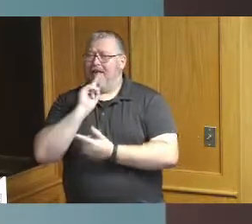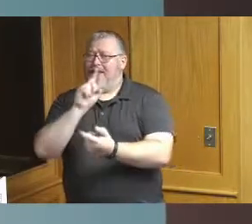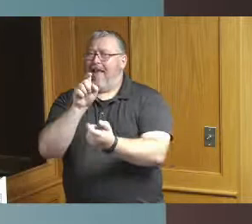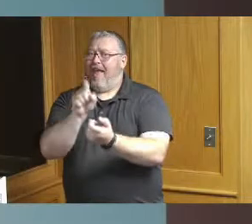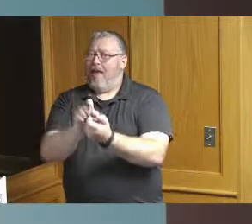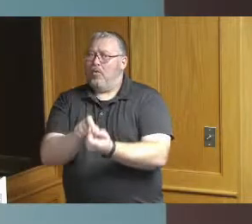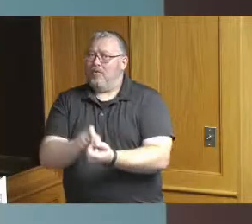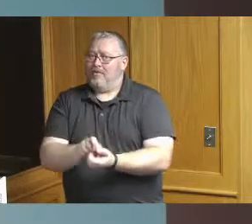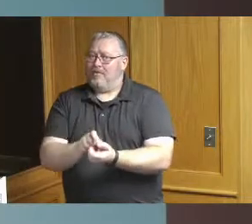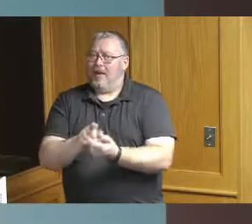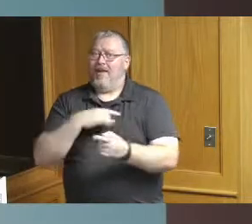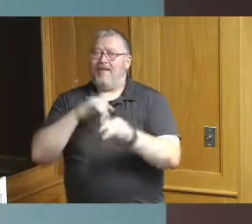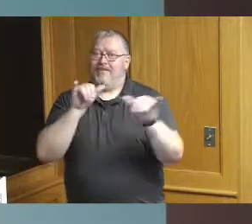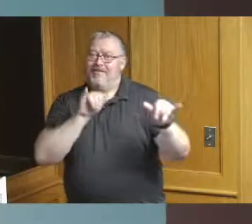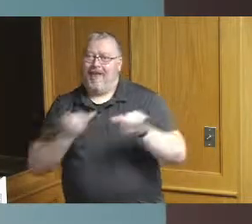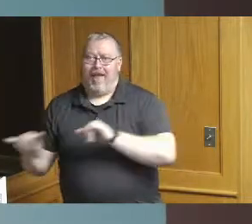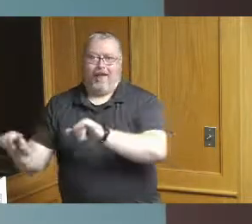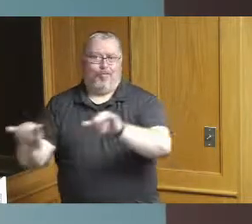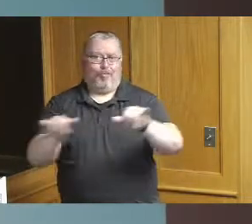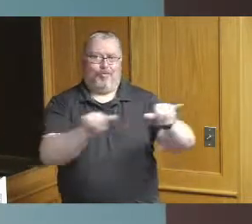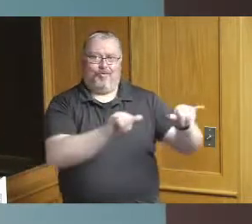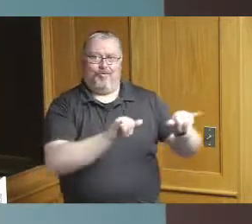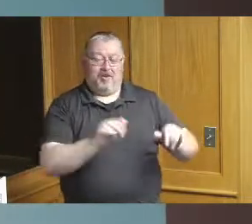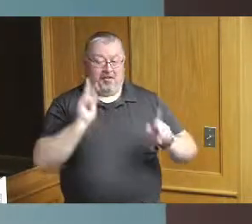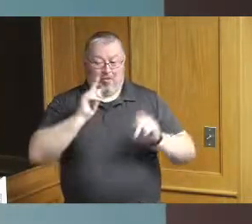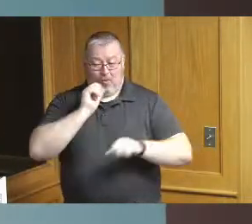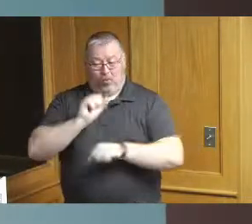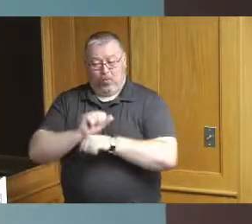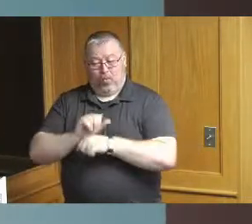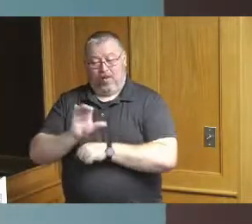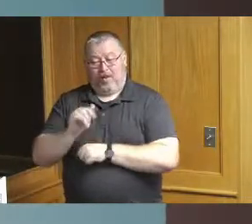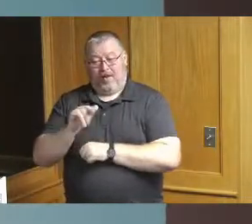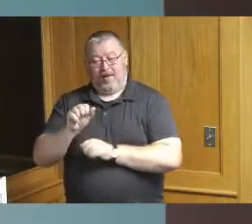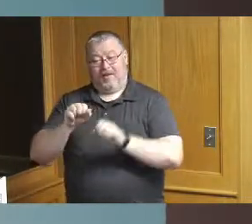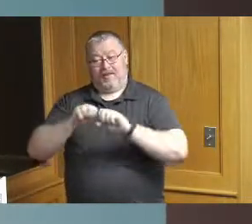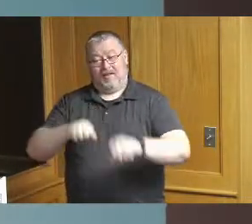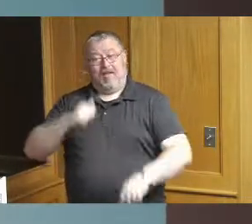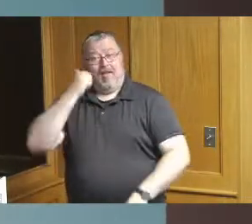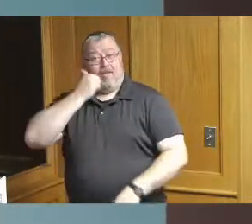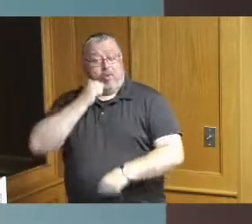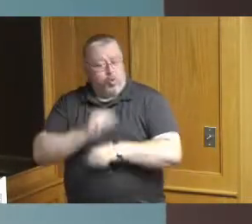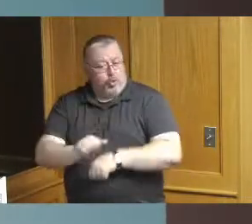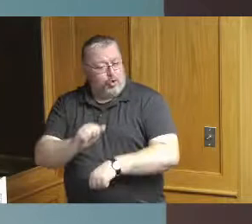right and with people working in the cages system on a daily basis you get the confidence that you